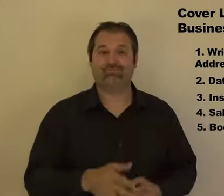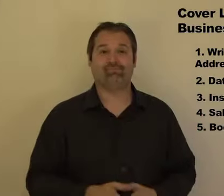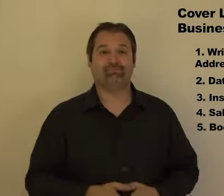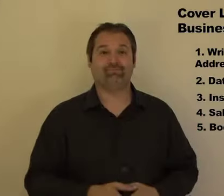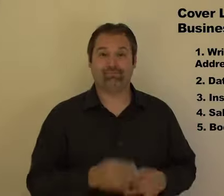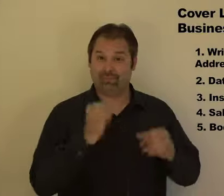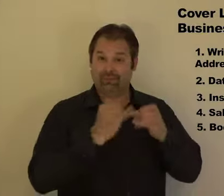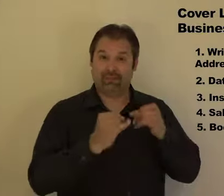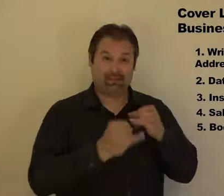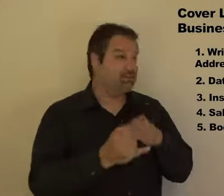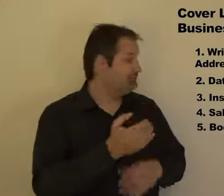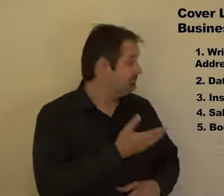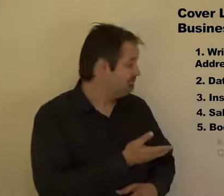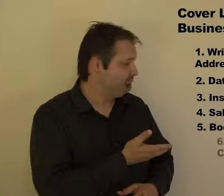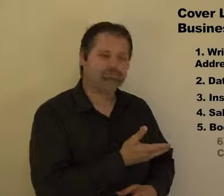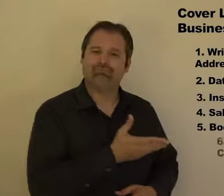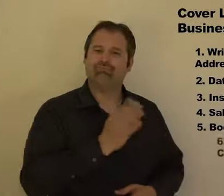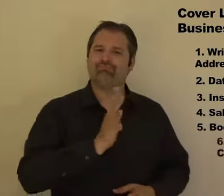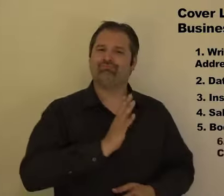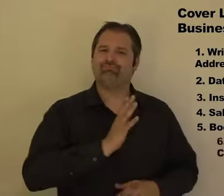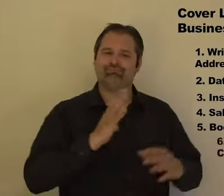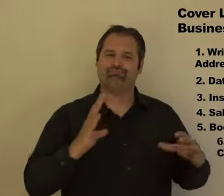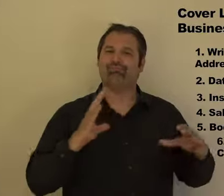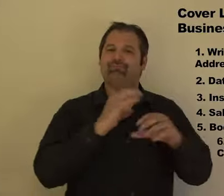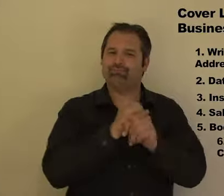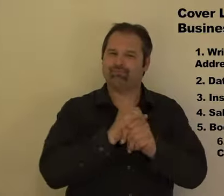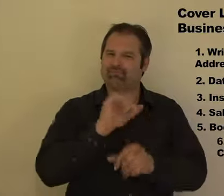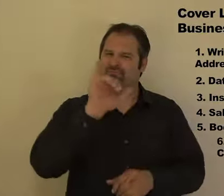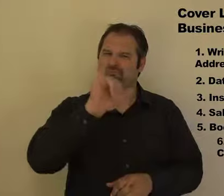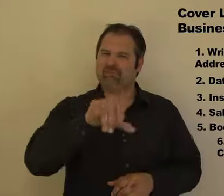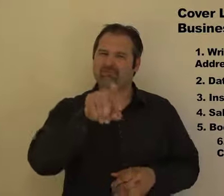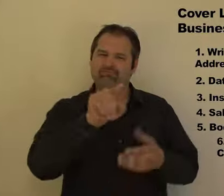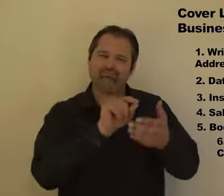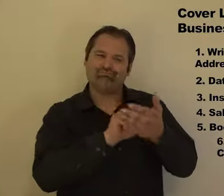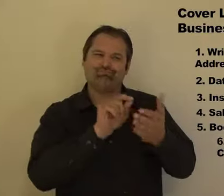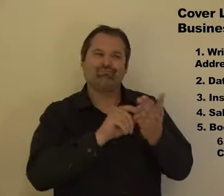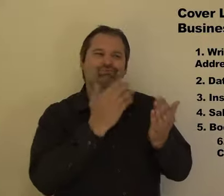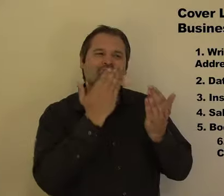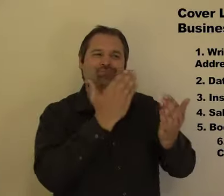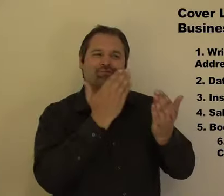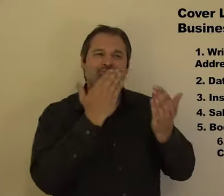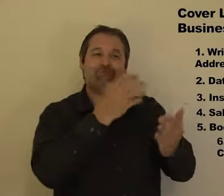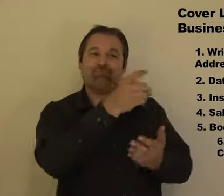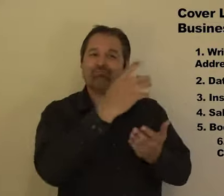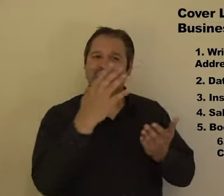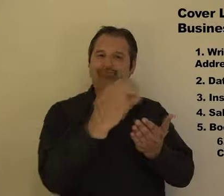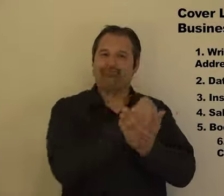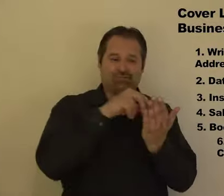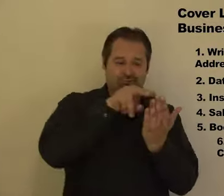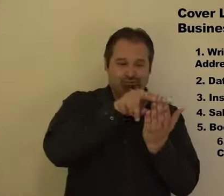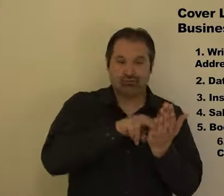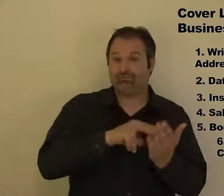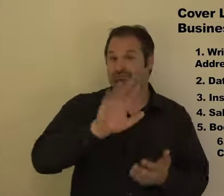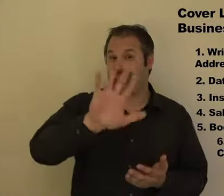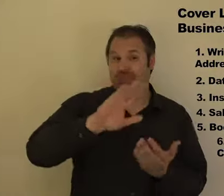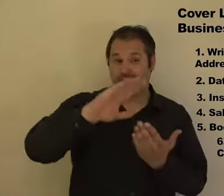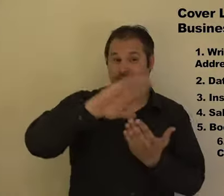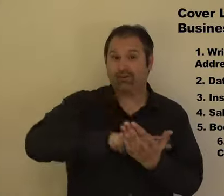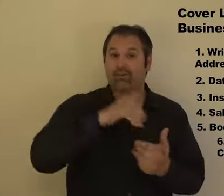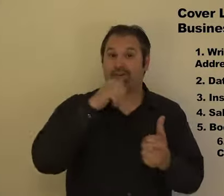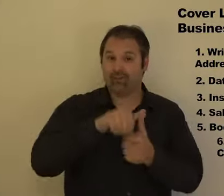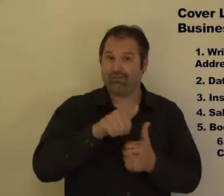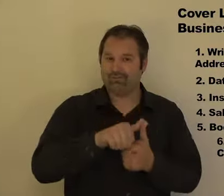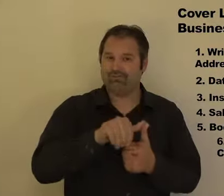to read your cover letter, and sign your name.